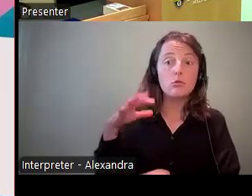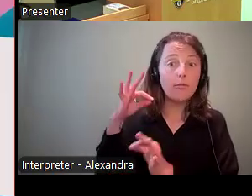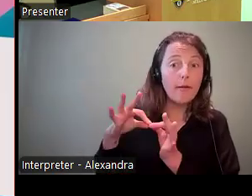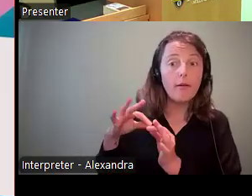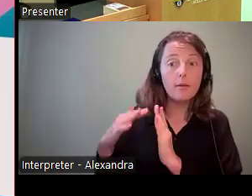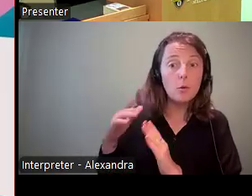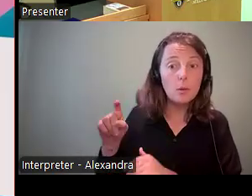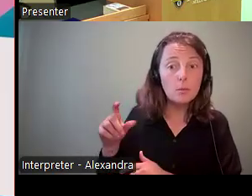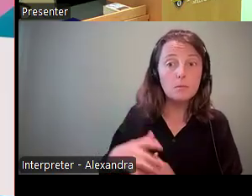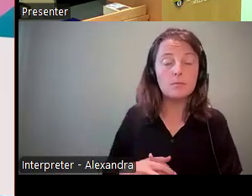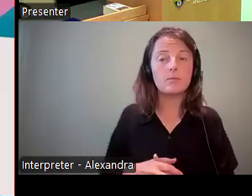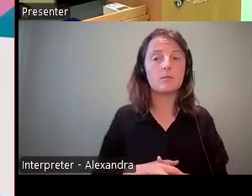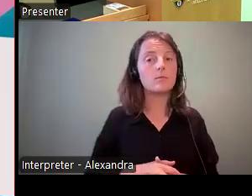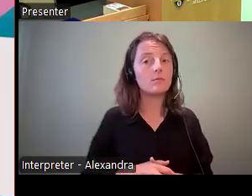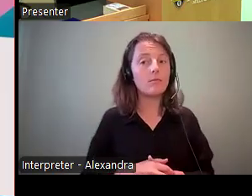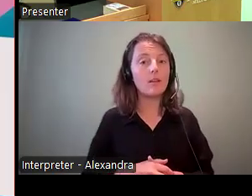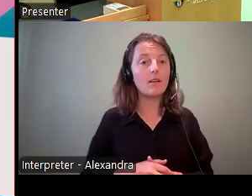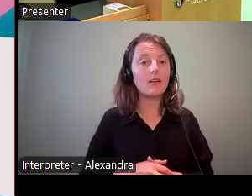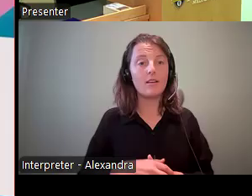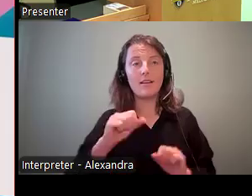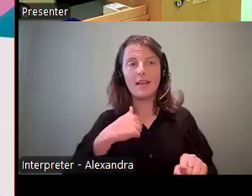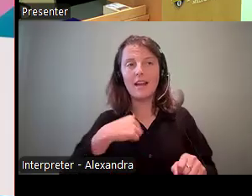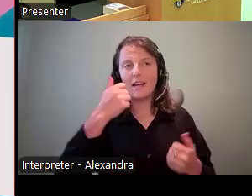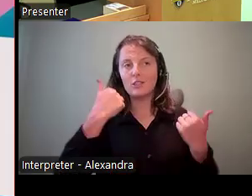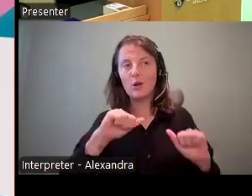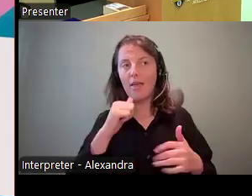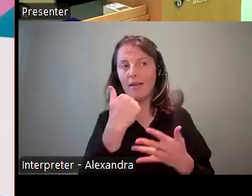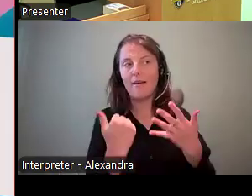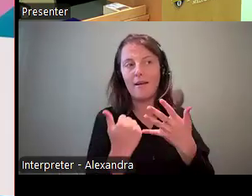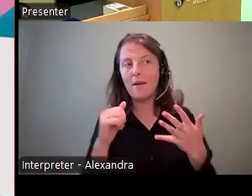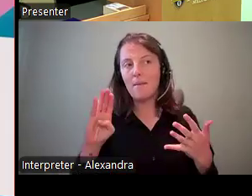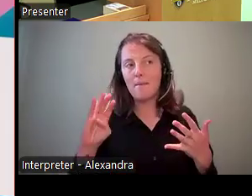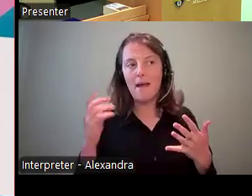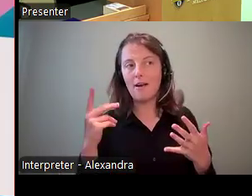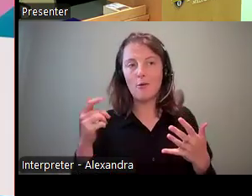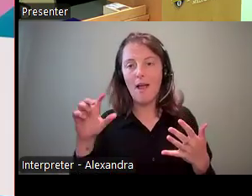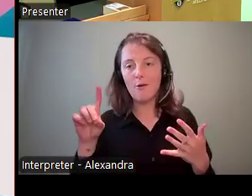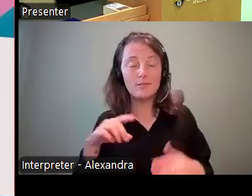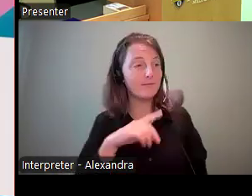Can I try the background case? You may certainly try the background case. Here's what I would worry